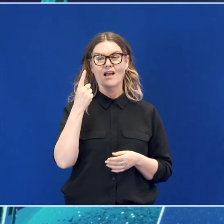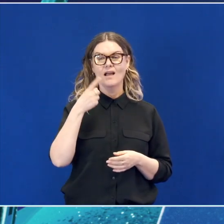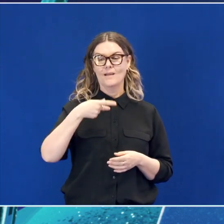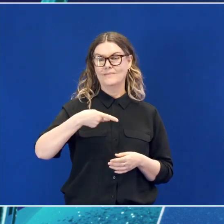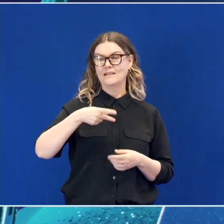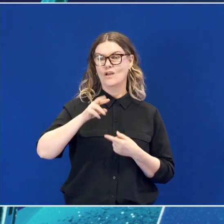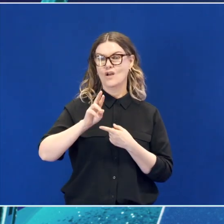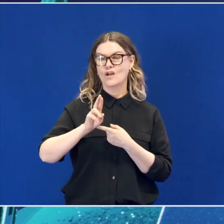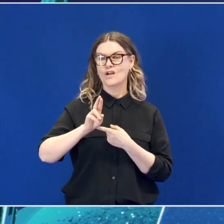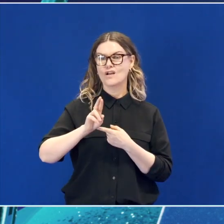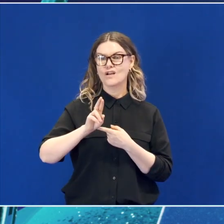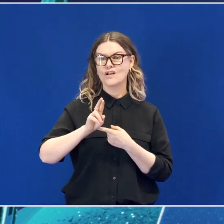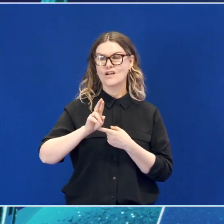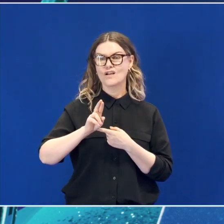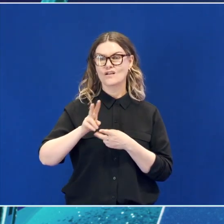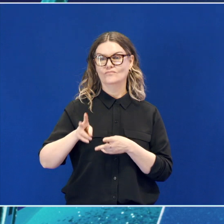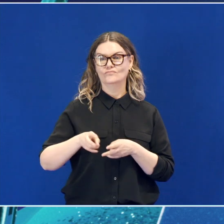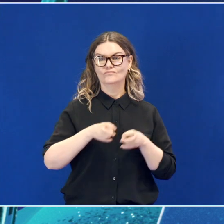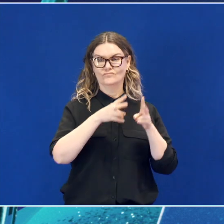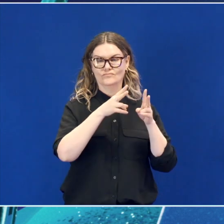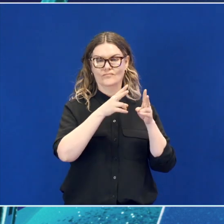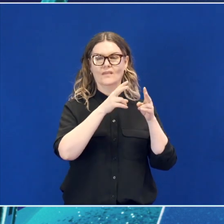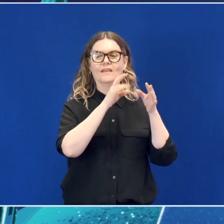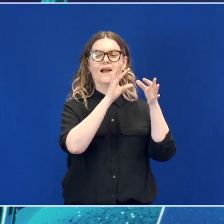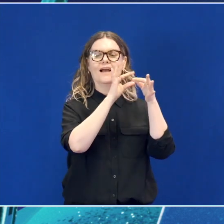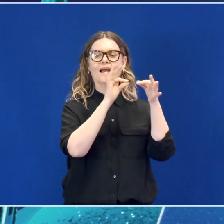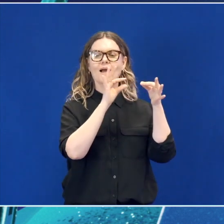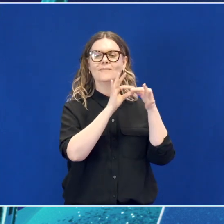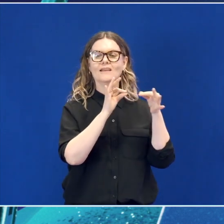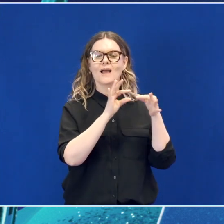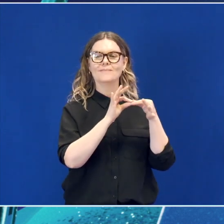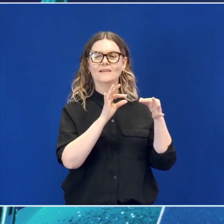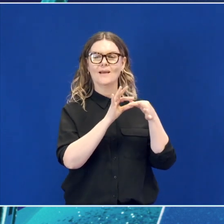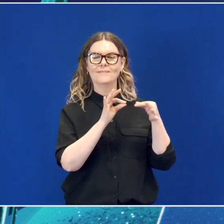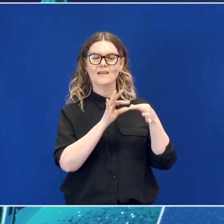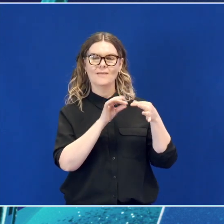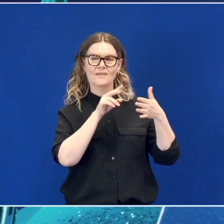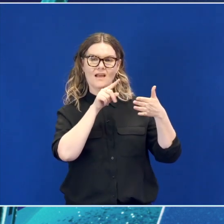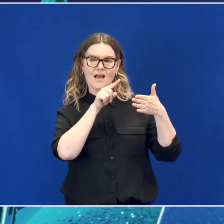by a good accessibility agent.